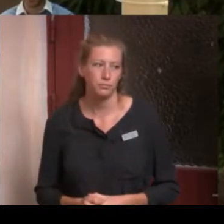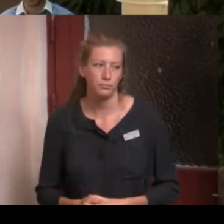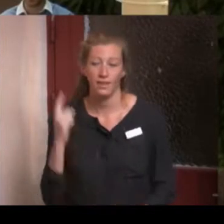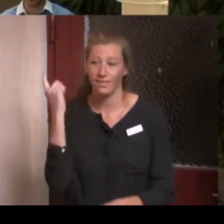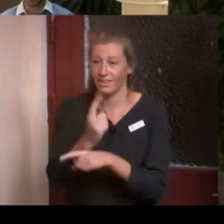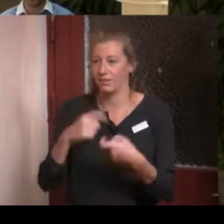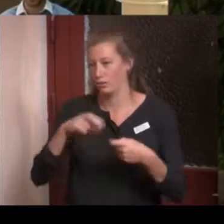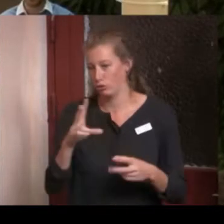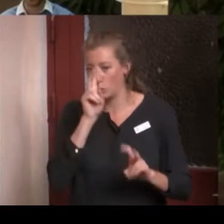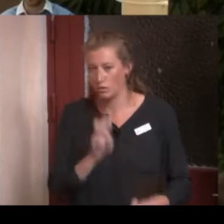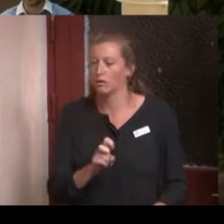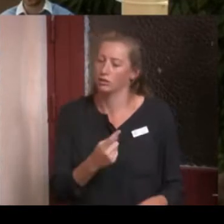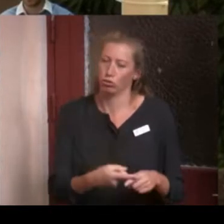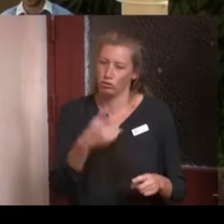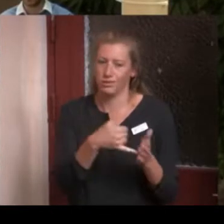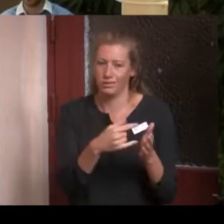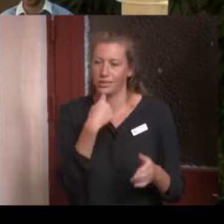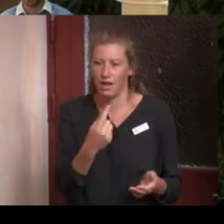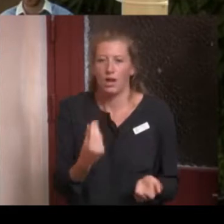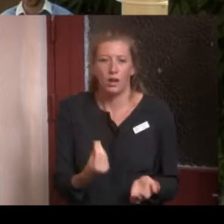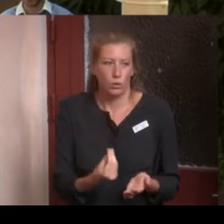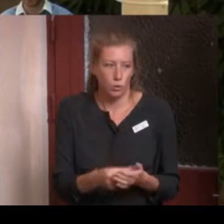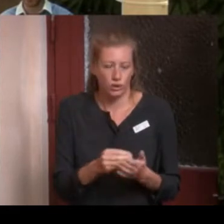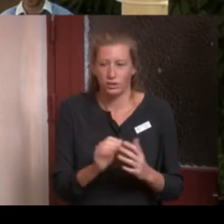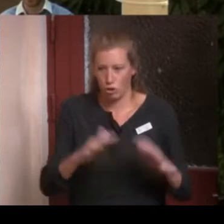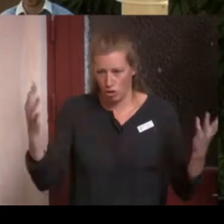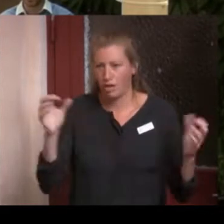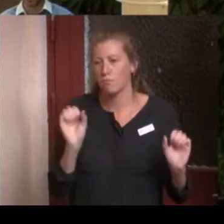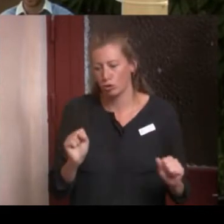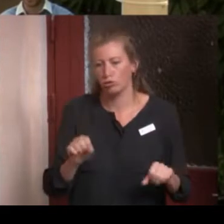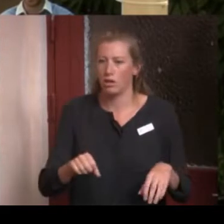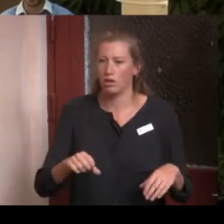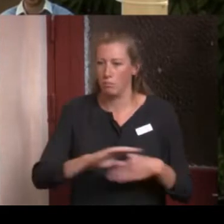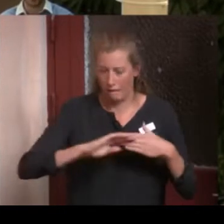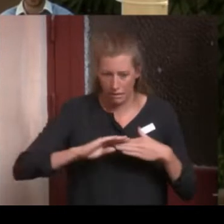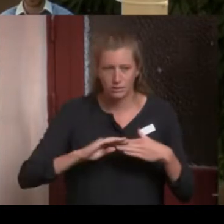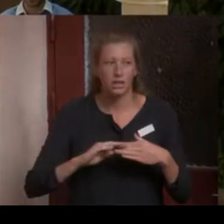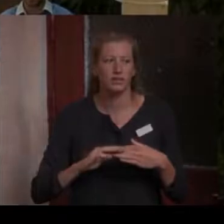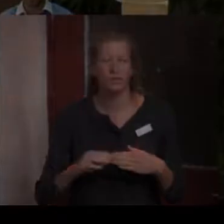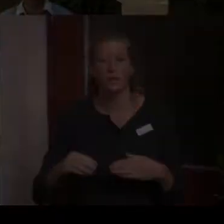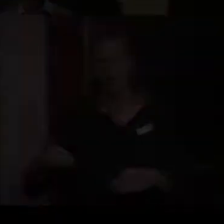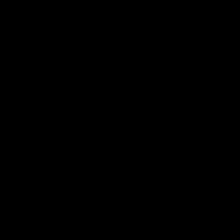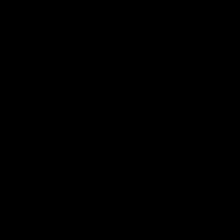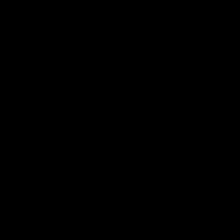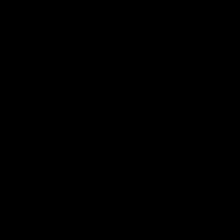mainly family doing the work for free. We presented the report during the political week in Visby.